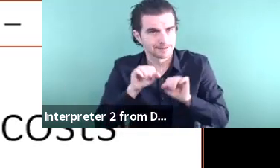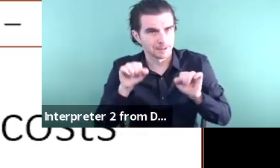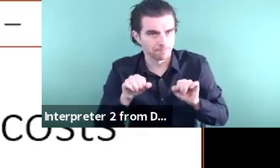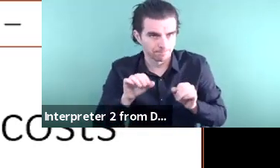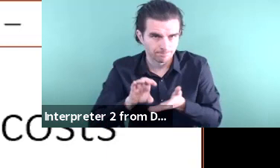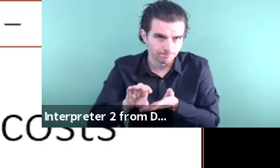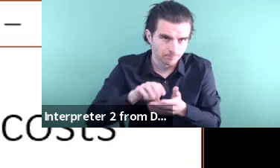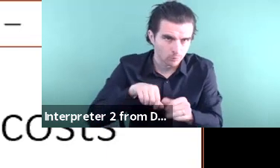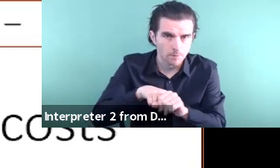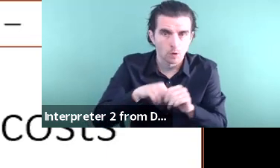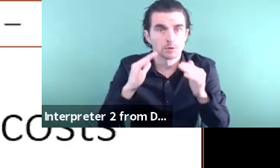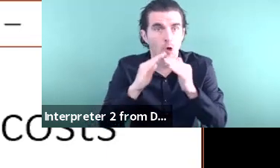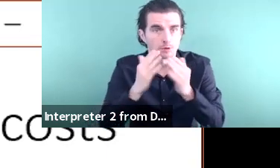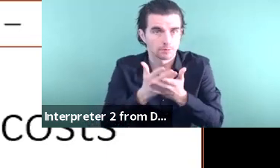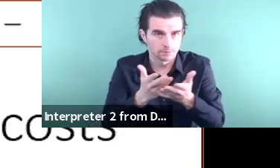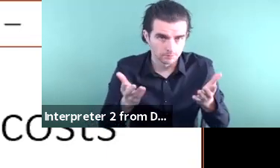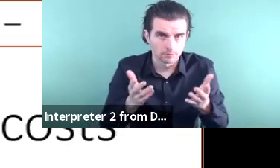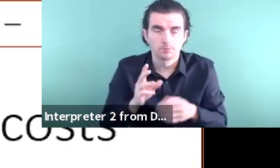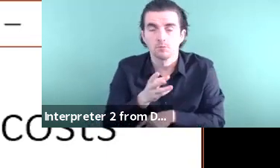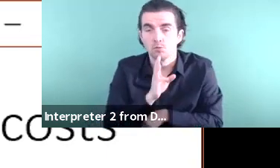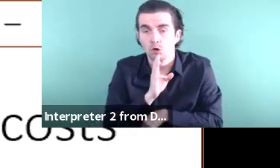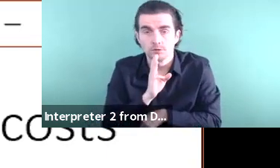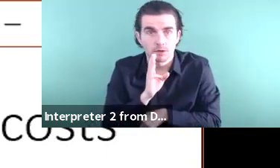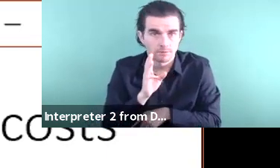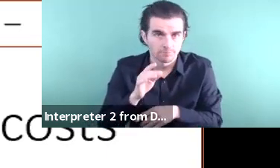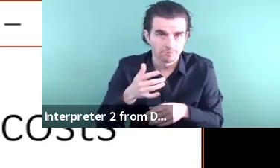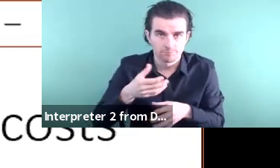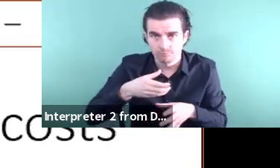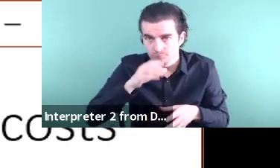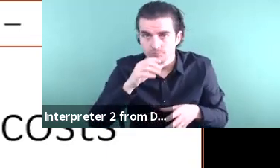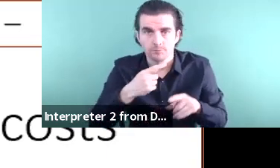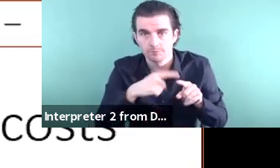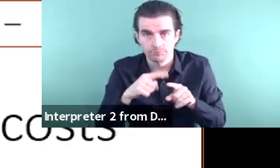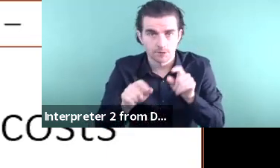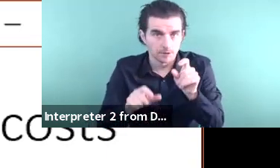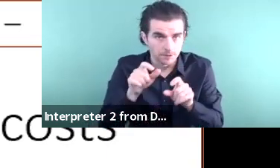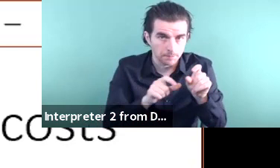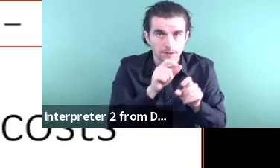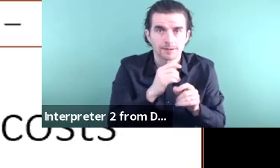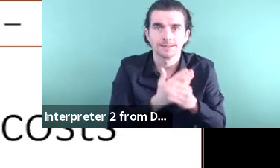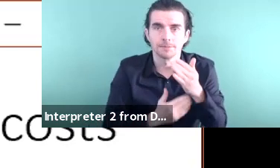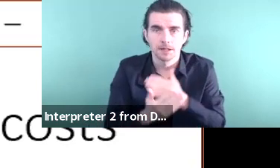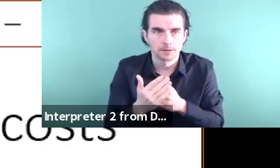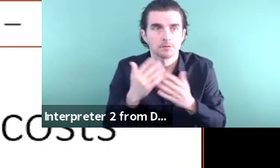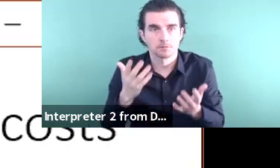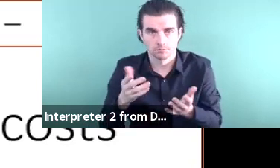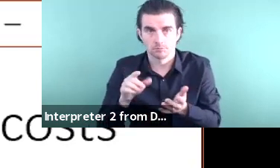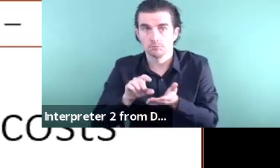to provide as we know, that human assistance is the most expensive cost that people face.